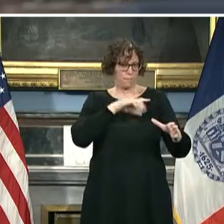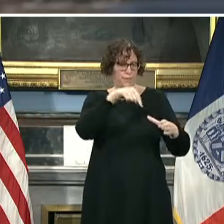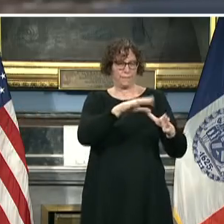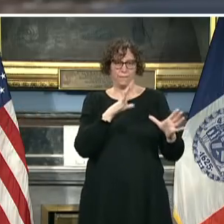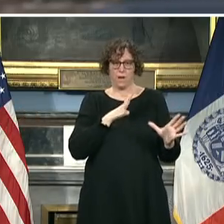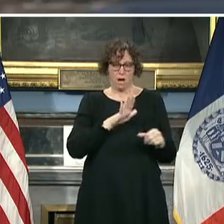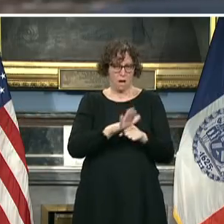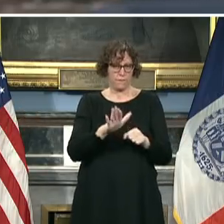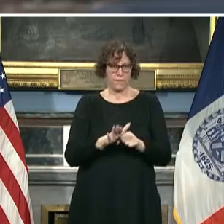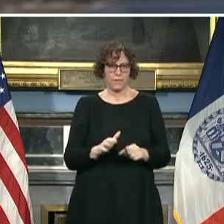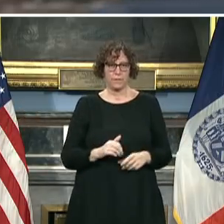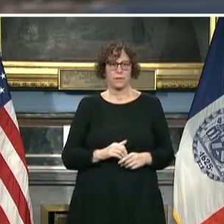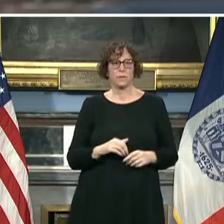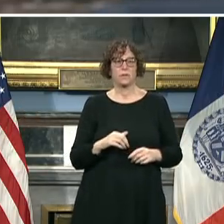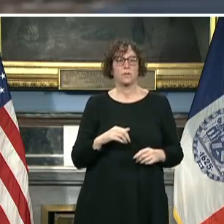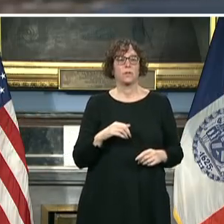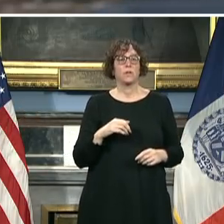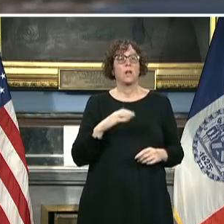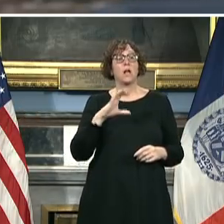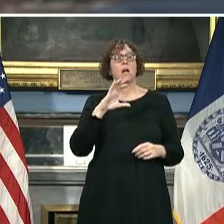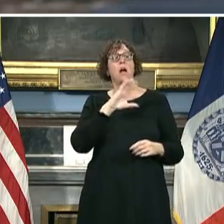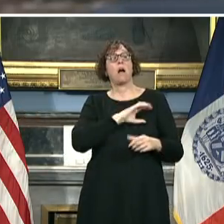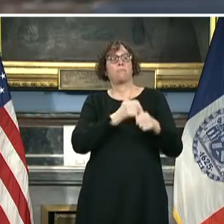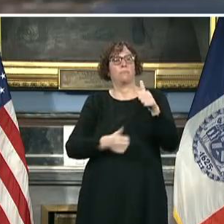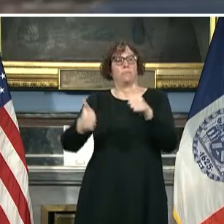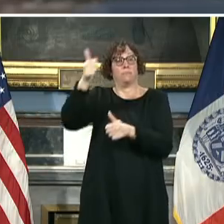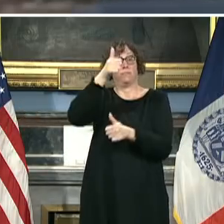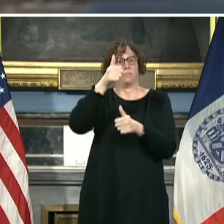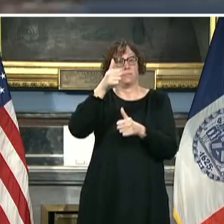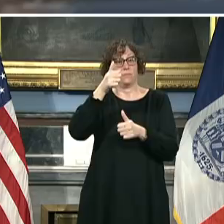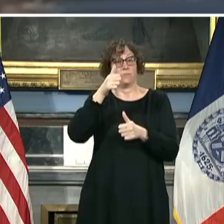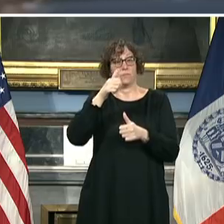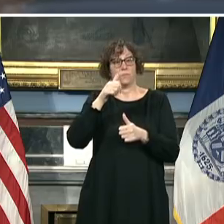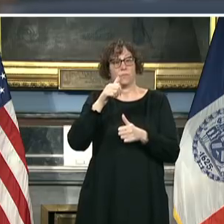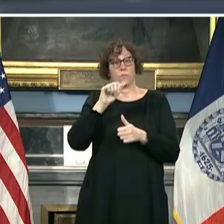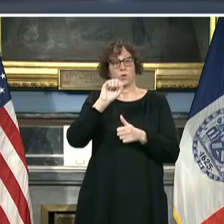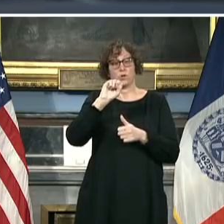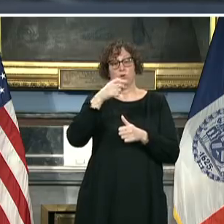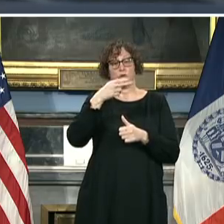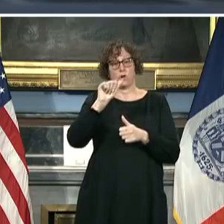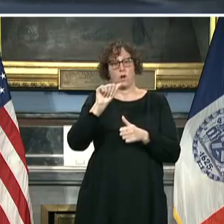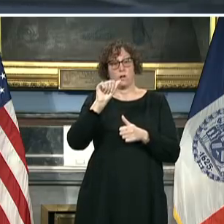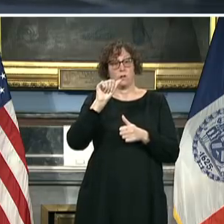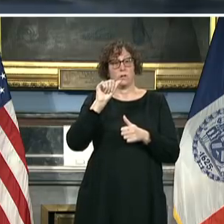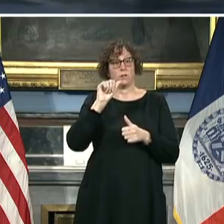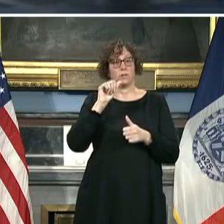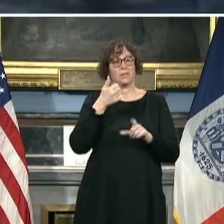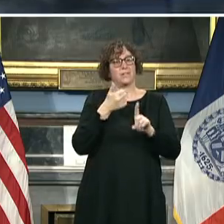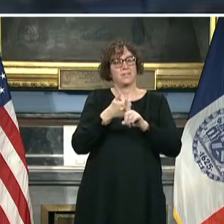THER'SE ITLERALLY NO BETTER EXPERT AT DATA THAT I'VE